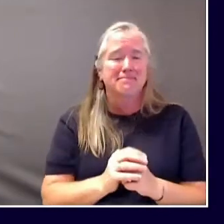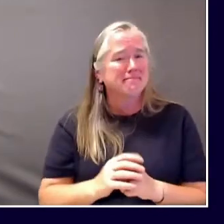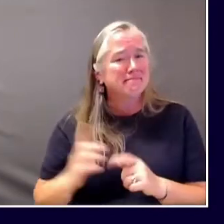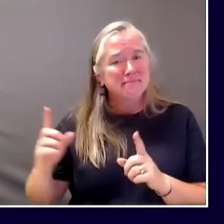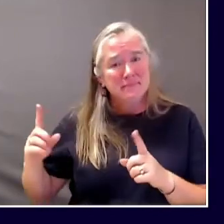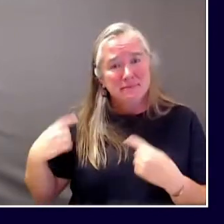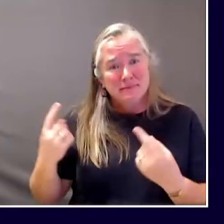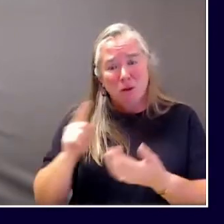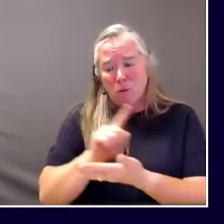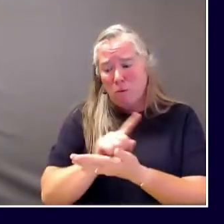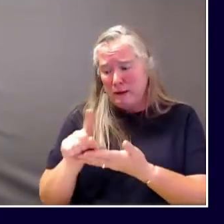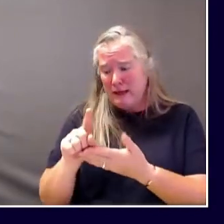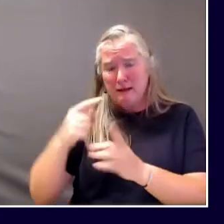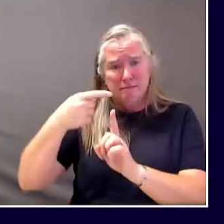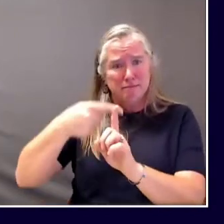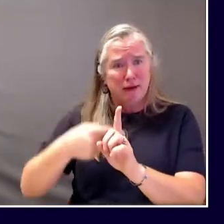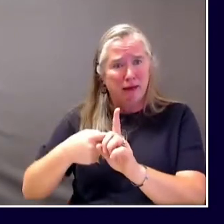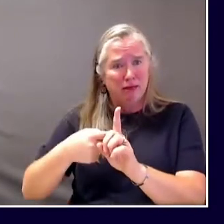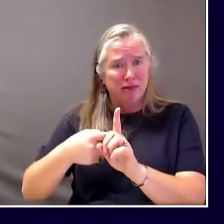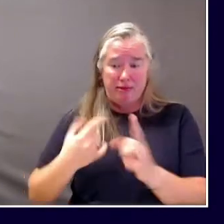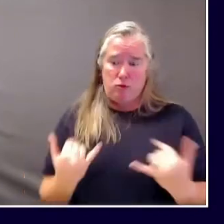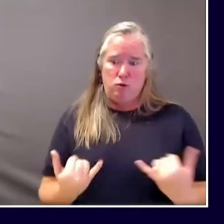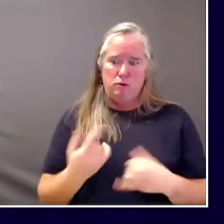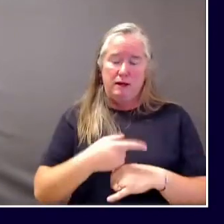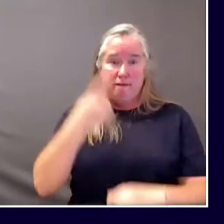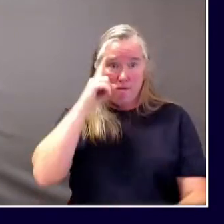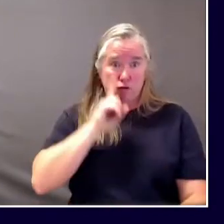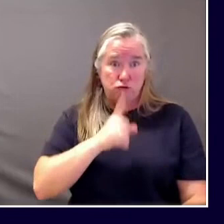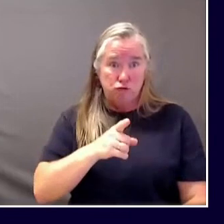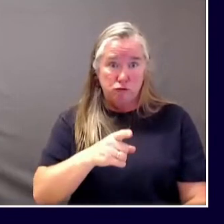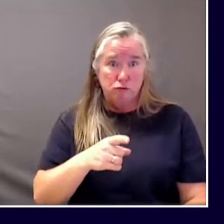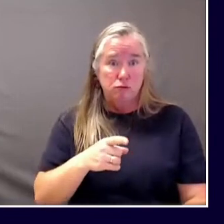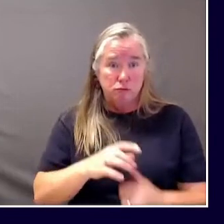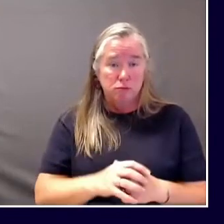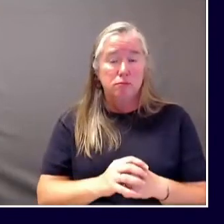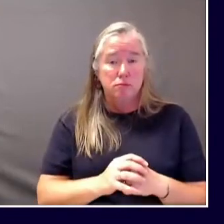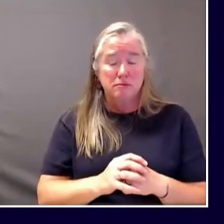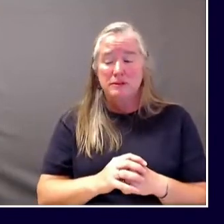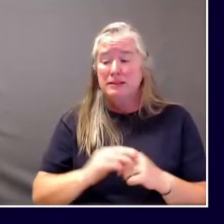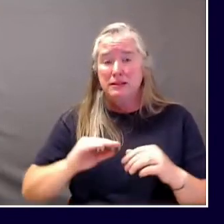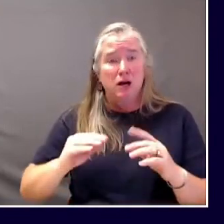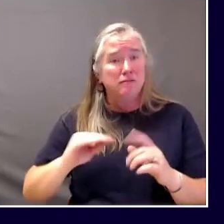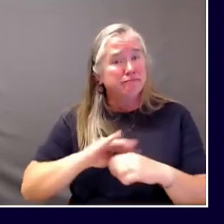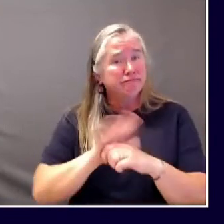in the past month and certainly